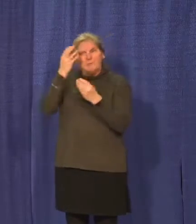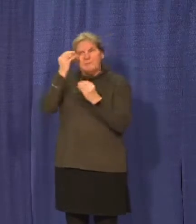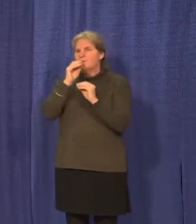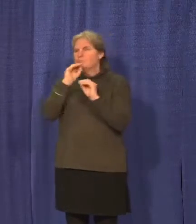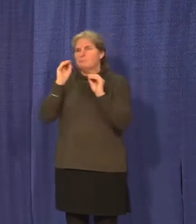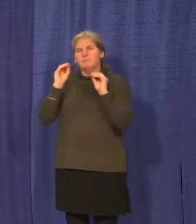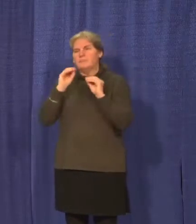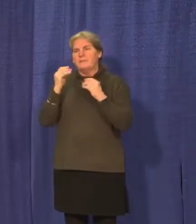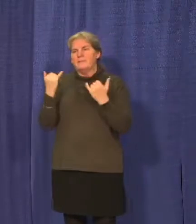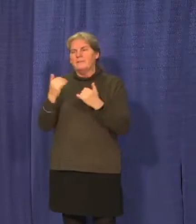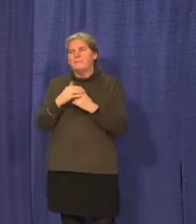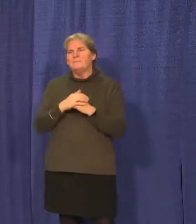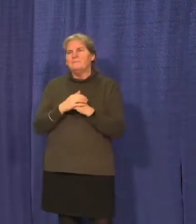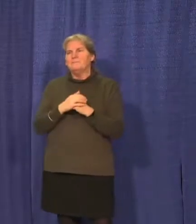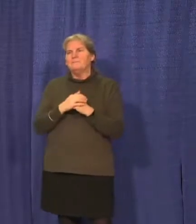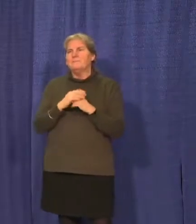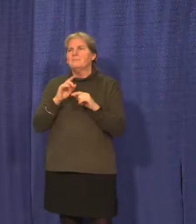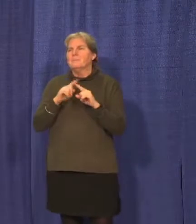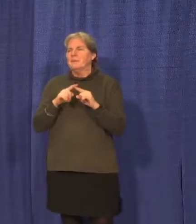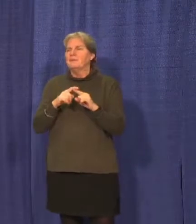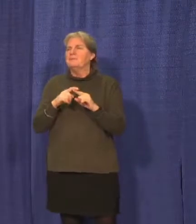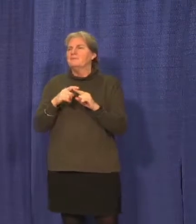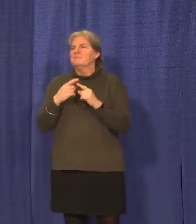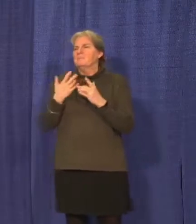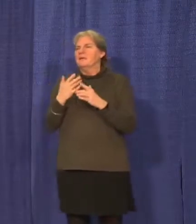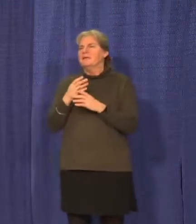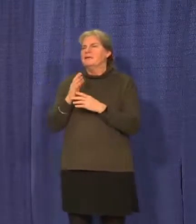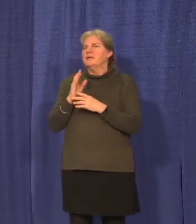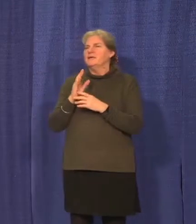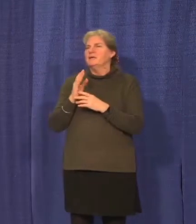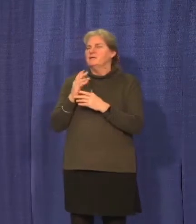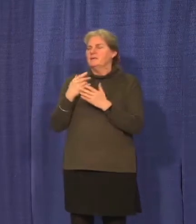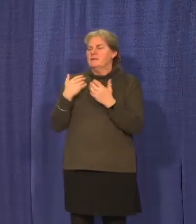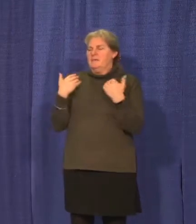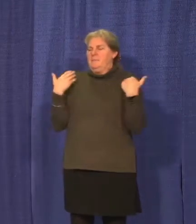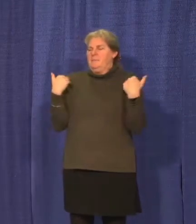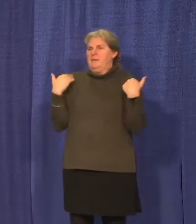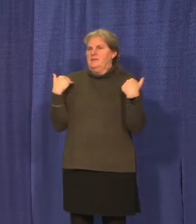We have nothing new to report at this point. Other than I had a conversation directly with Minister Dominic